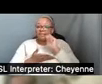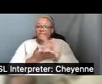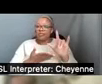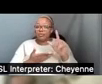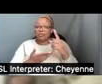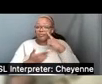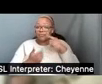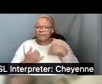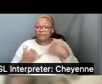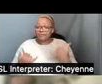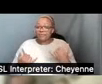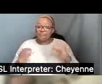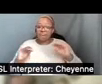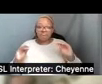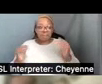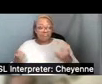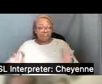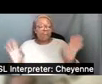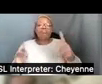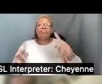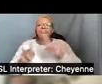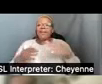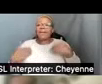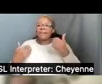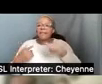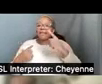But happy to answer any questions about this at the end.